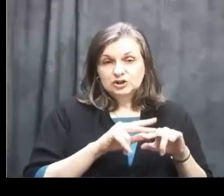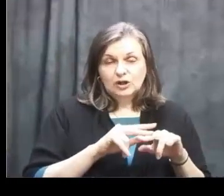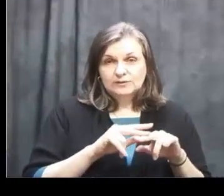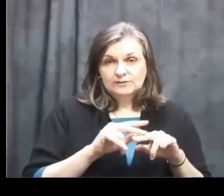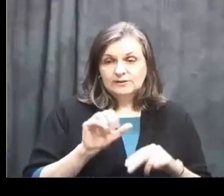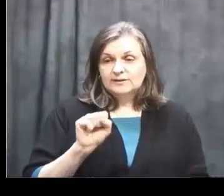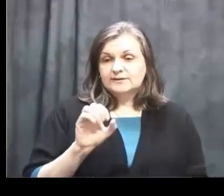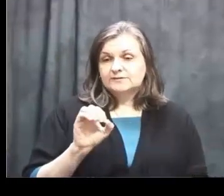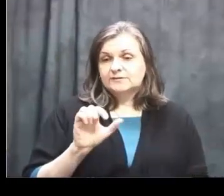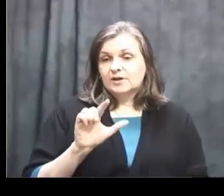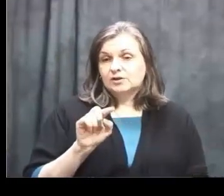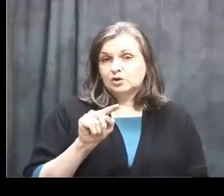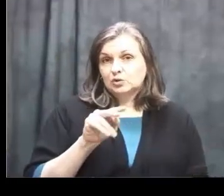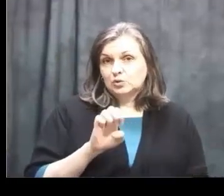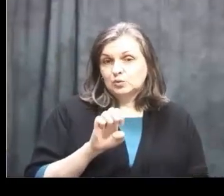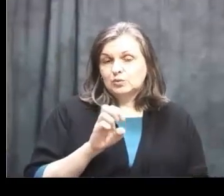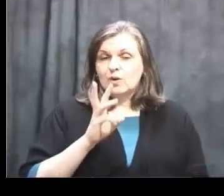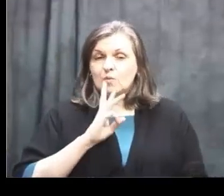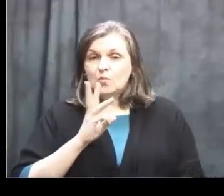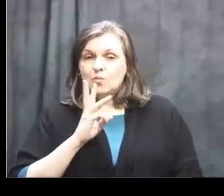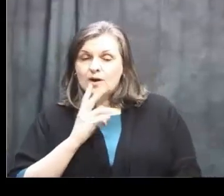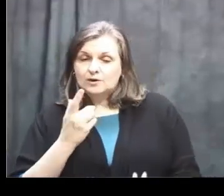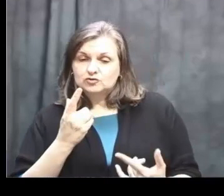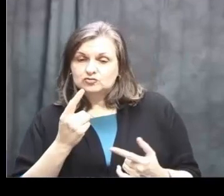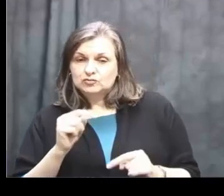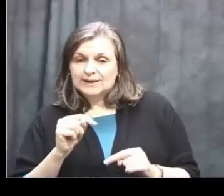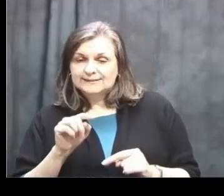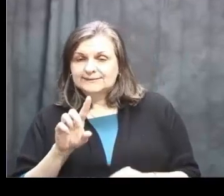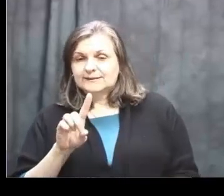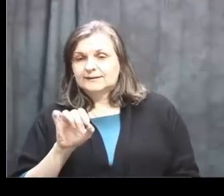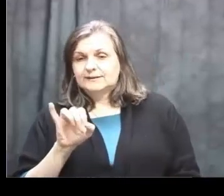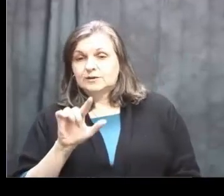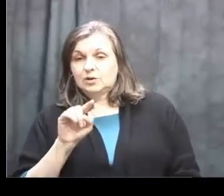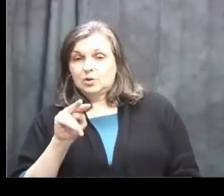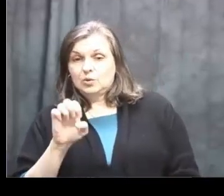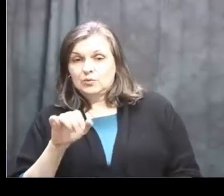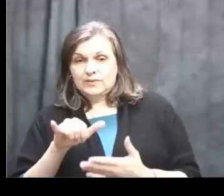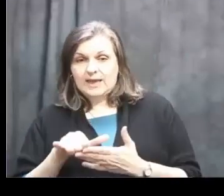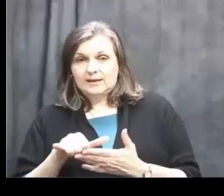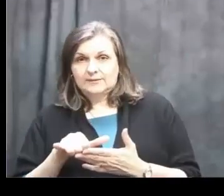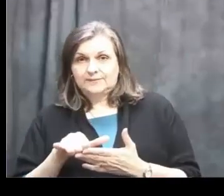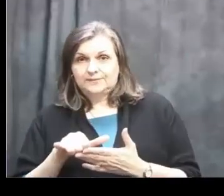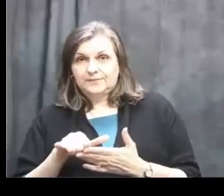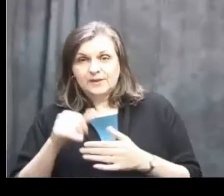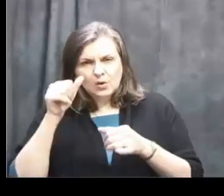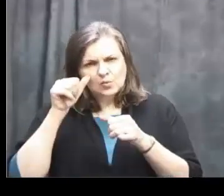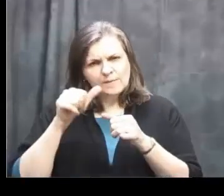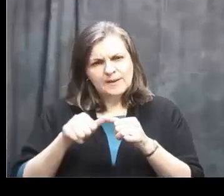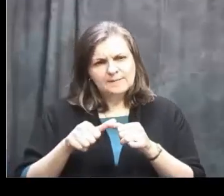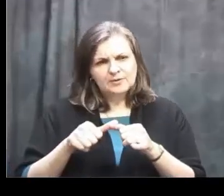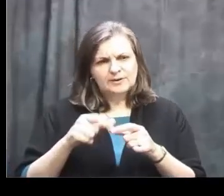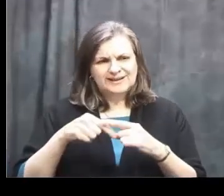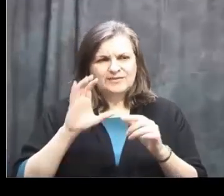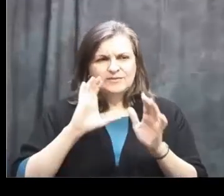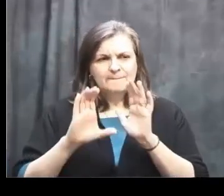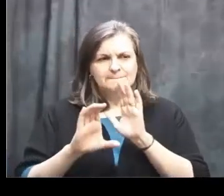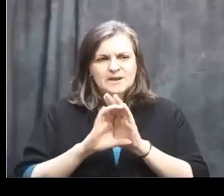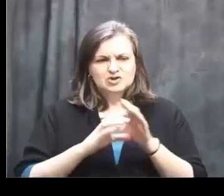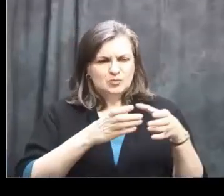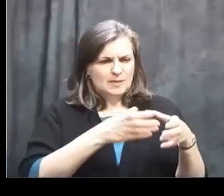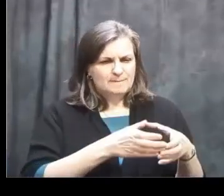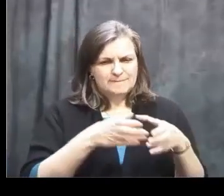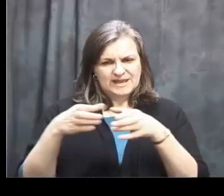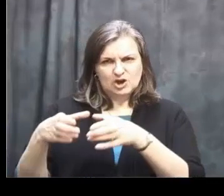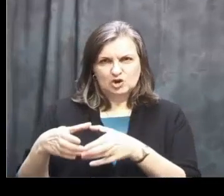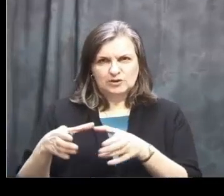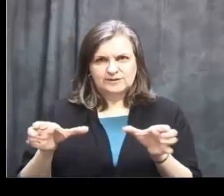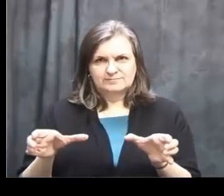solute the water will move to try to dilute it. Now we have to remember in my beaker example here